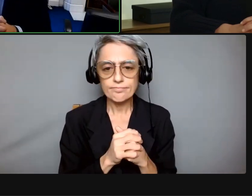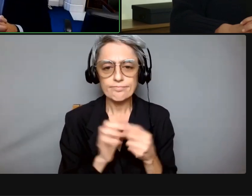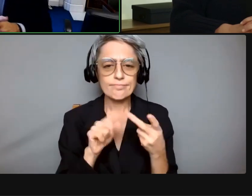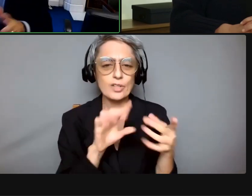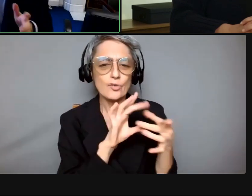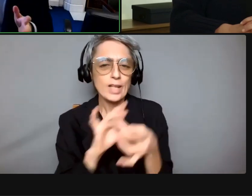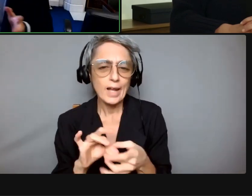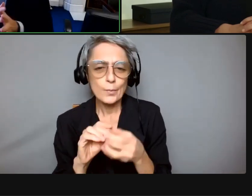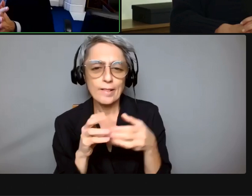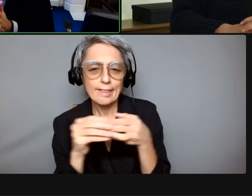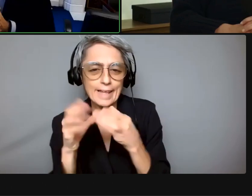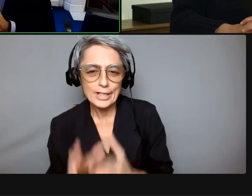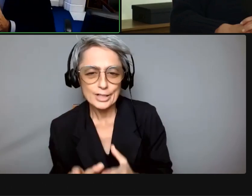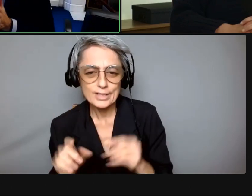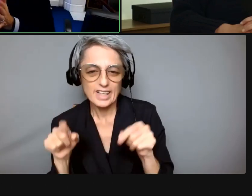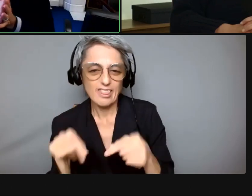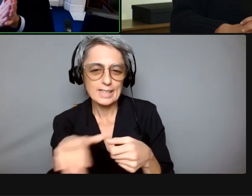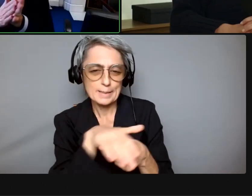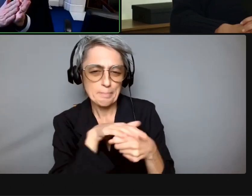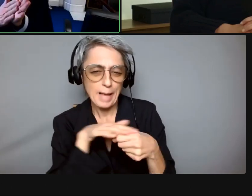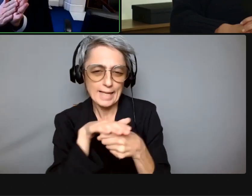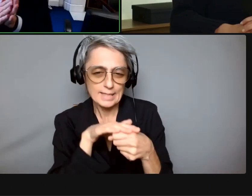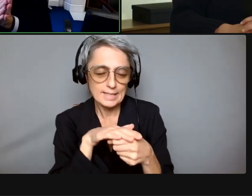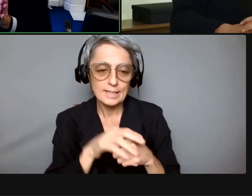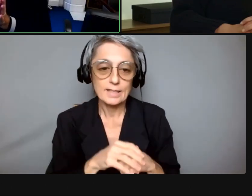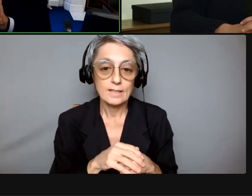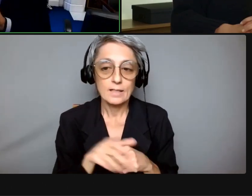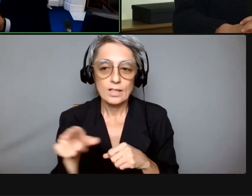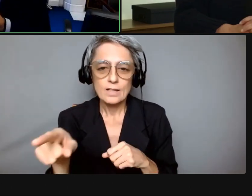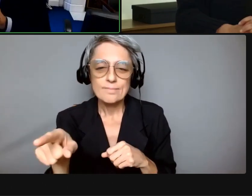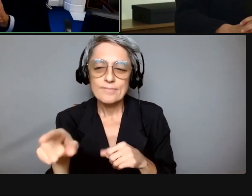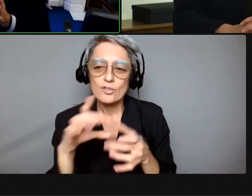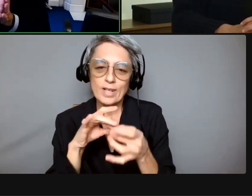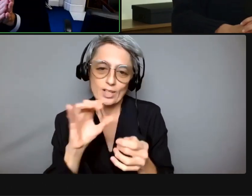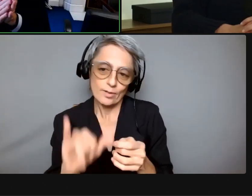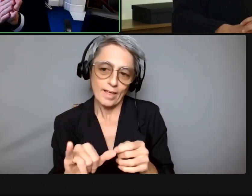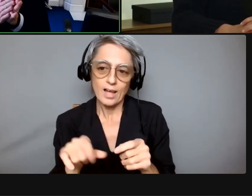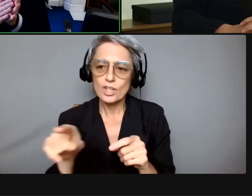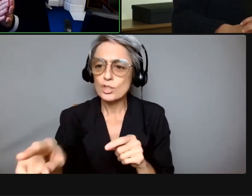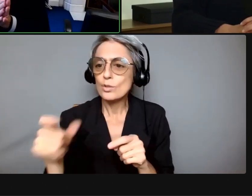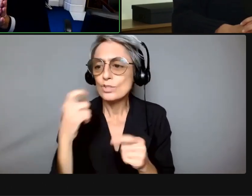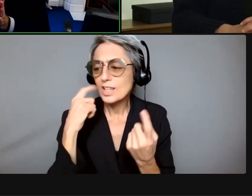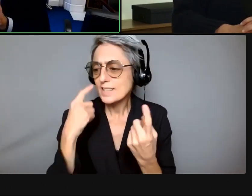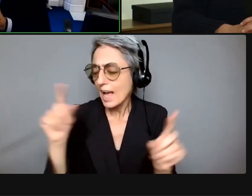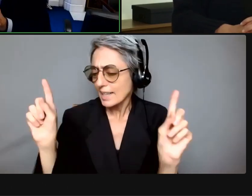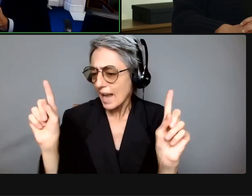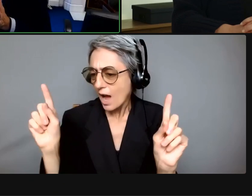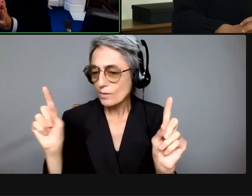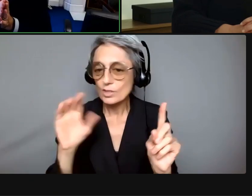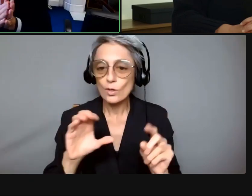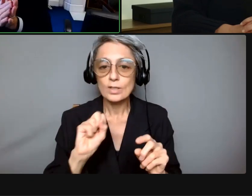is you recently made an announcement calling on your supply chain to use renewable energy